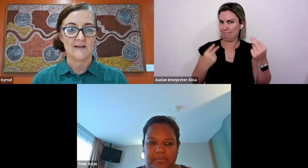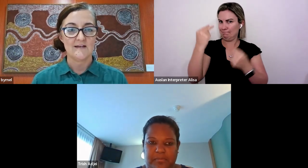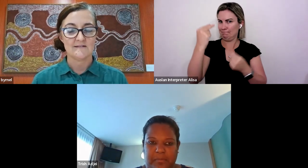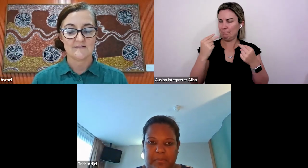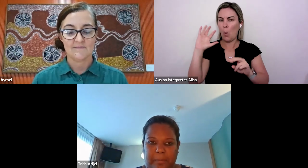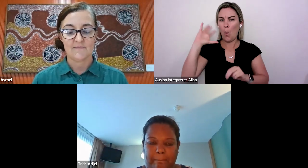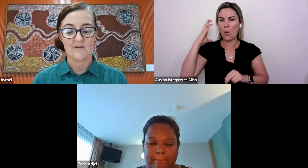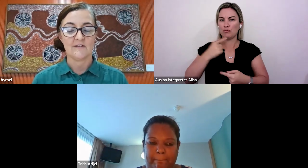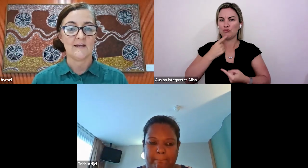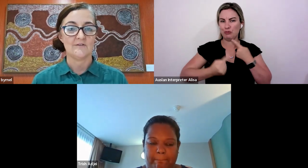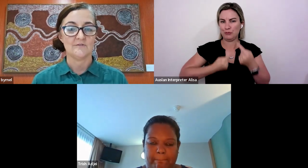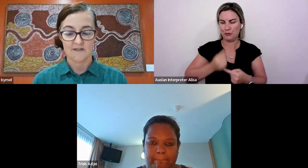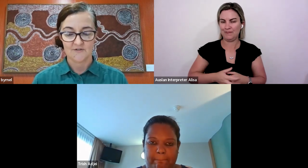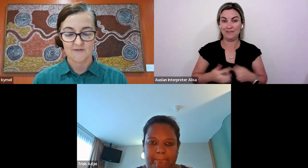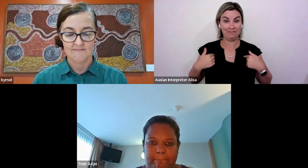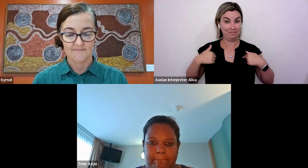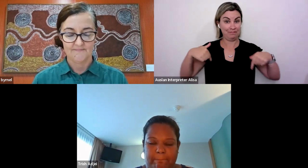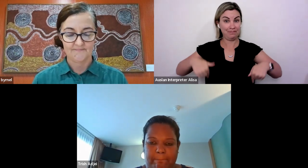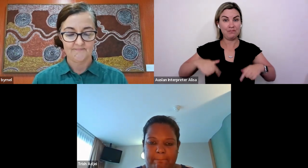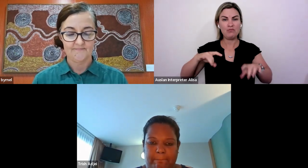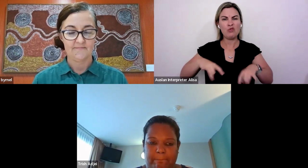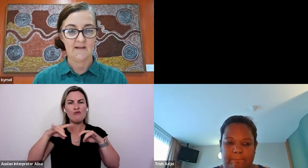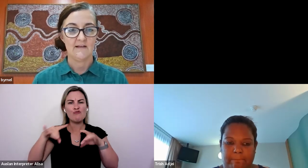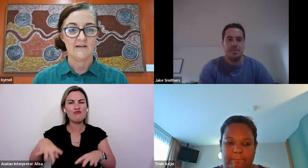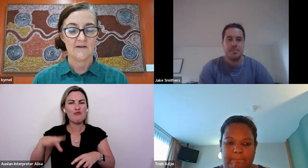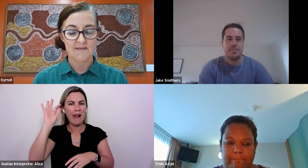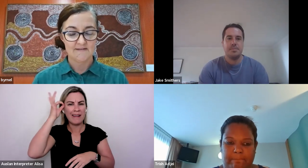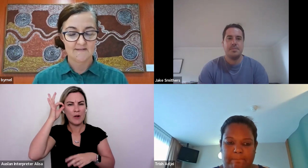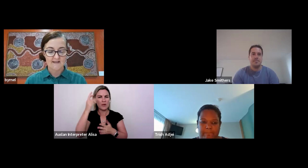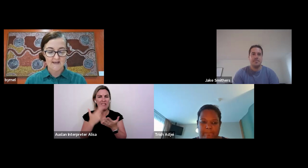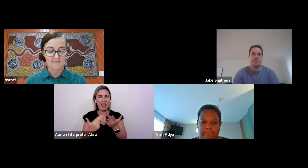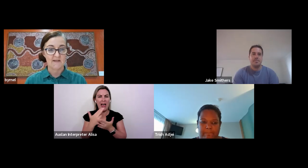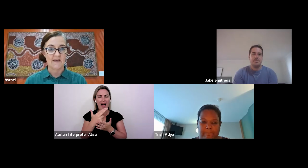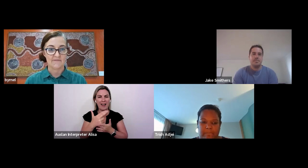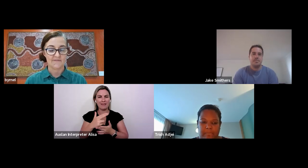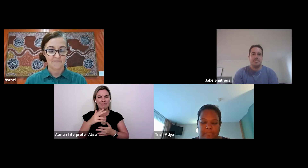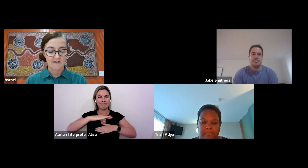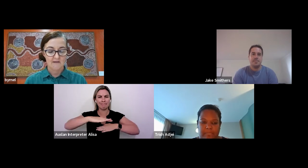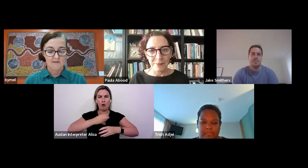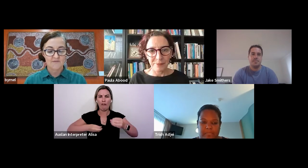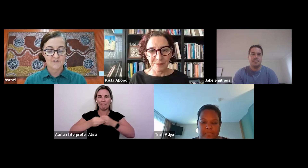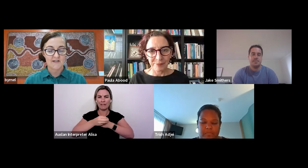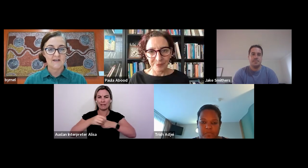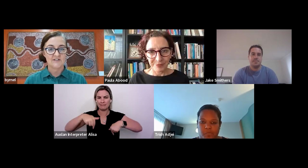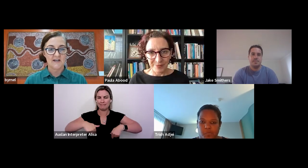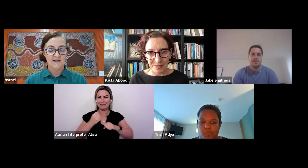for the Arts on Gadigal Country. With us today we have Patricia Adjei.